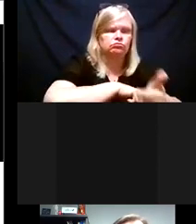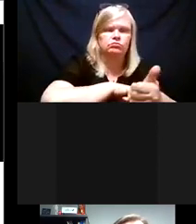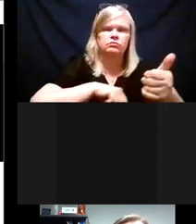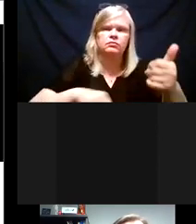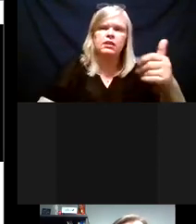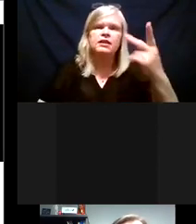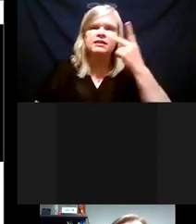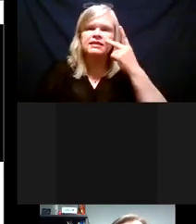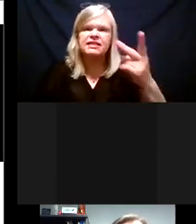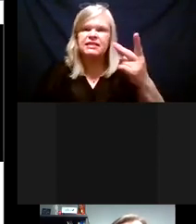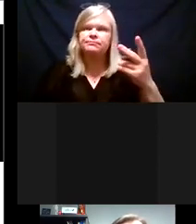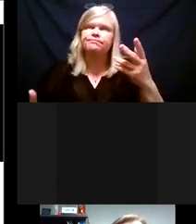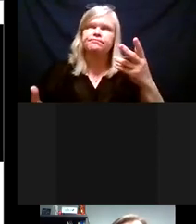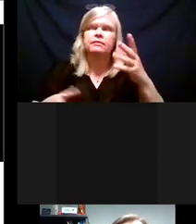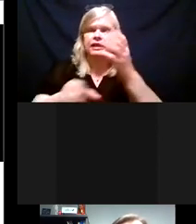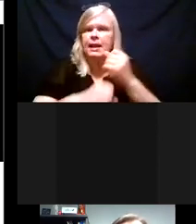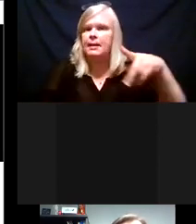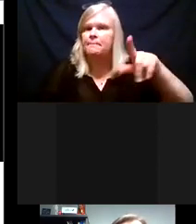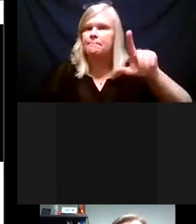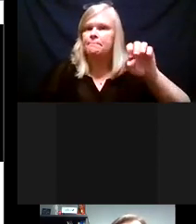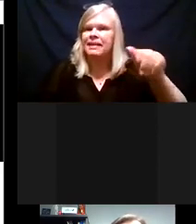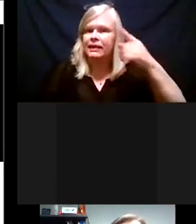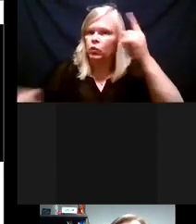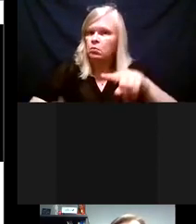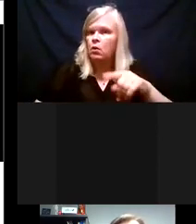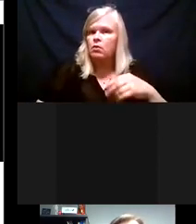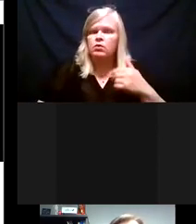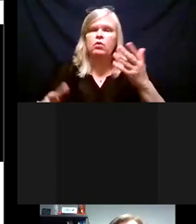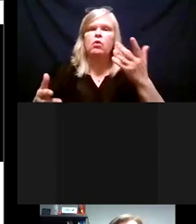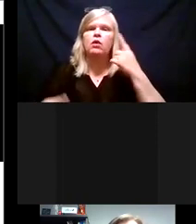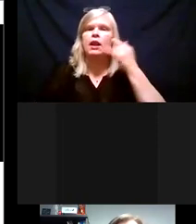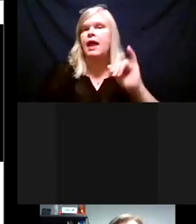A PLEA AGREEMENT, THEY MIGHT SAY WELL I COULD GET YOU FOR